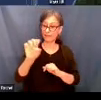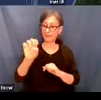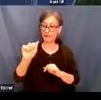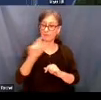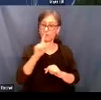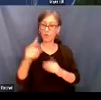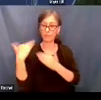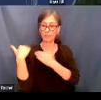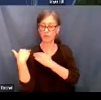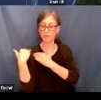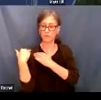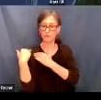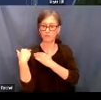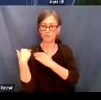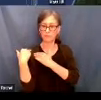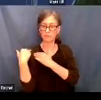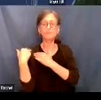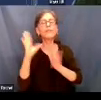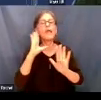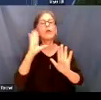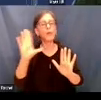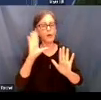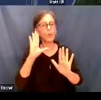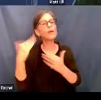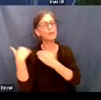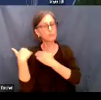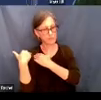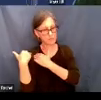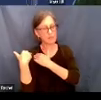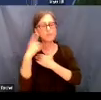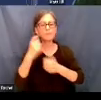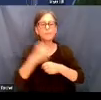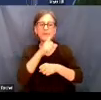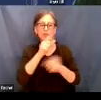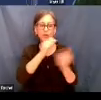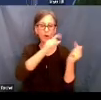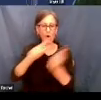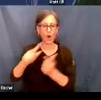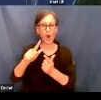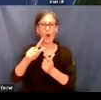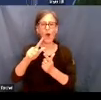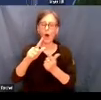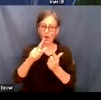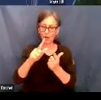the LEAs will rule remains responsible for ensuring all statutory interview requirements.